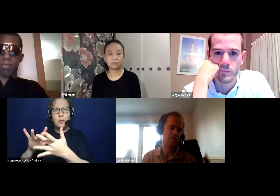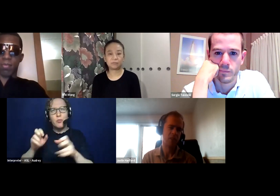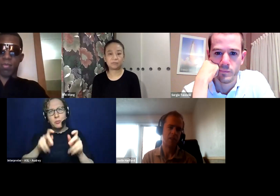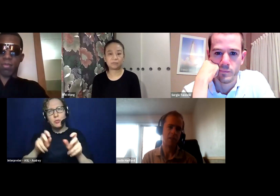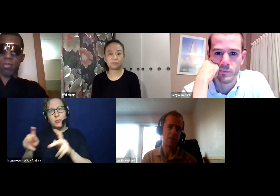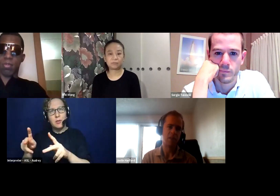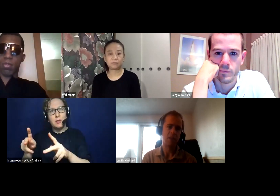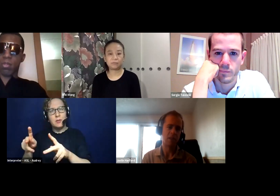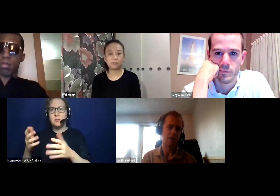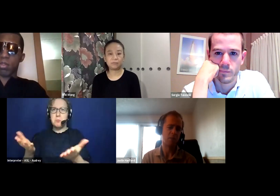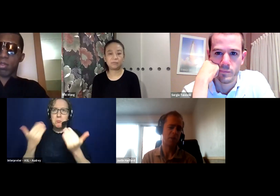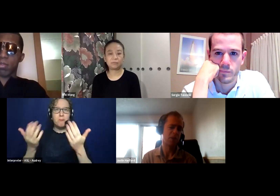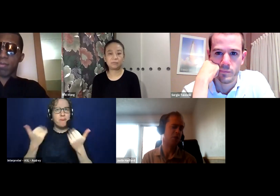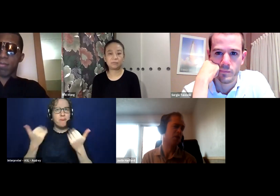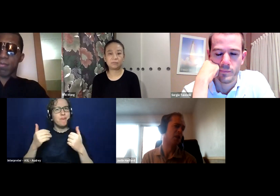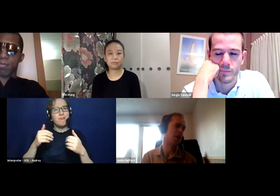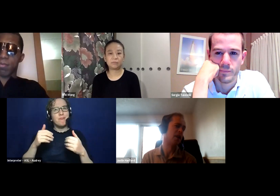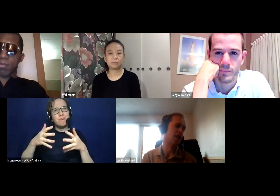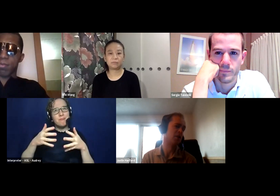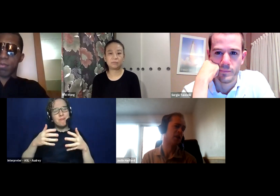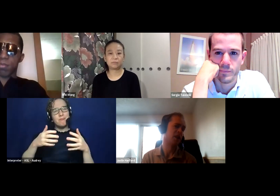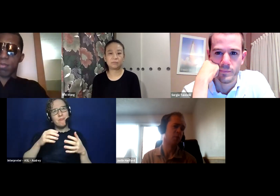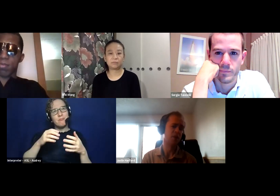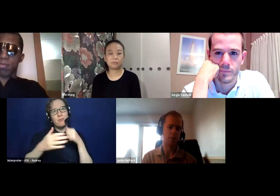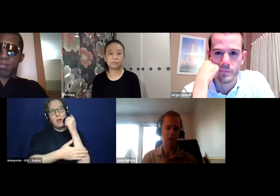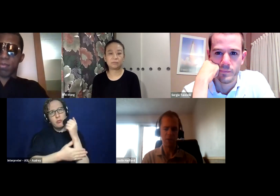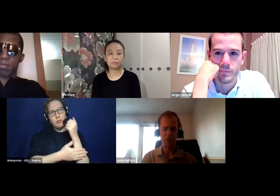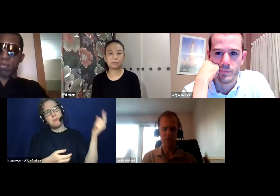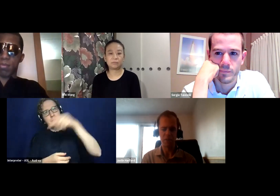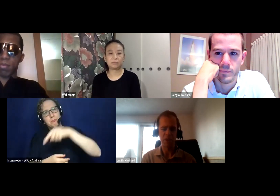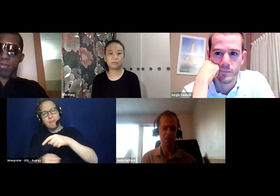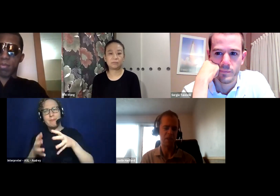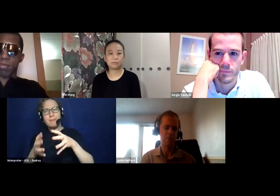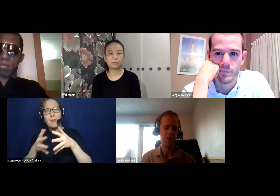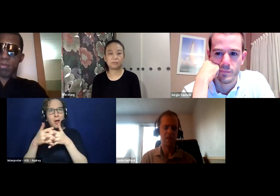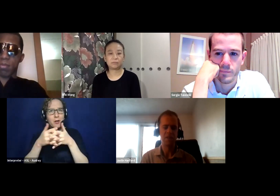like the students and alumni actually like the ones we have on this panel today.